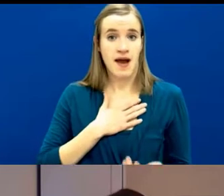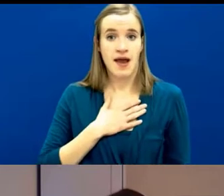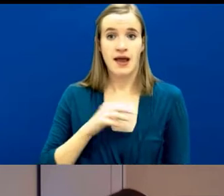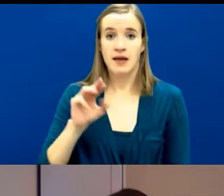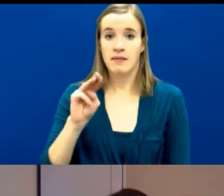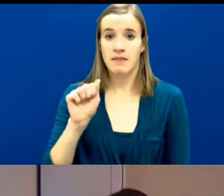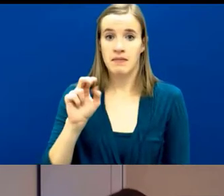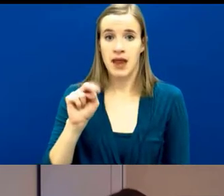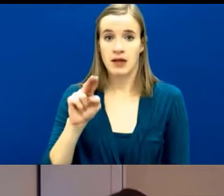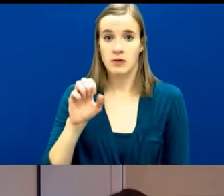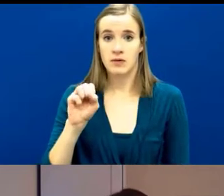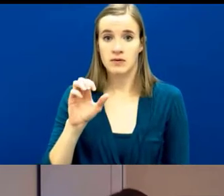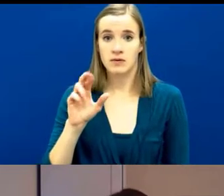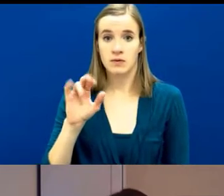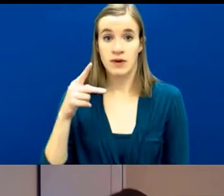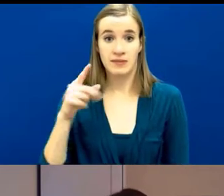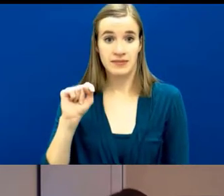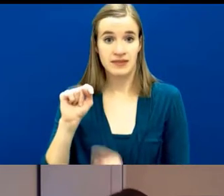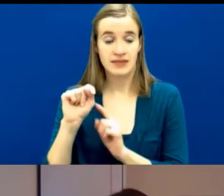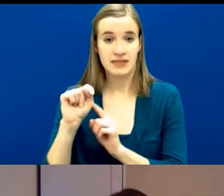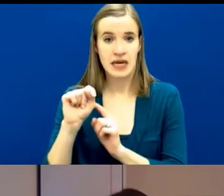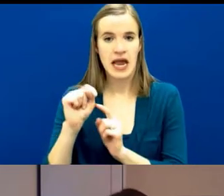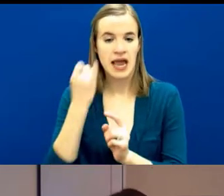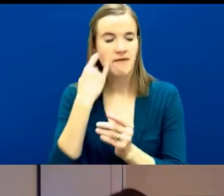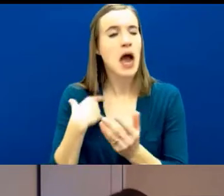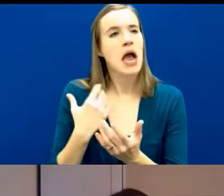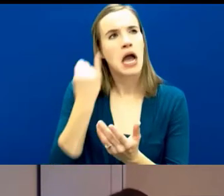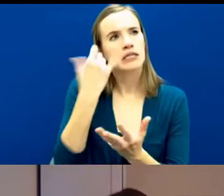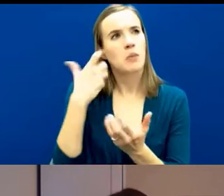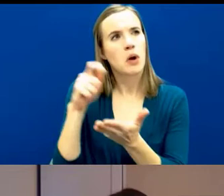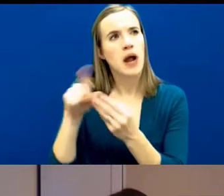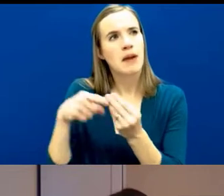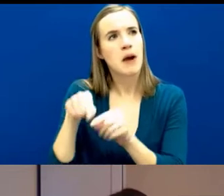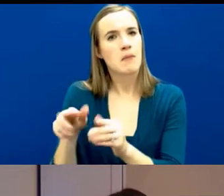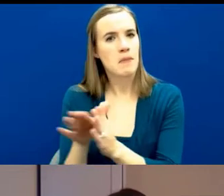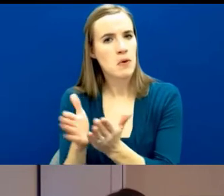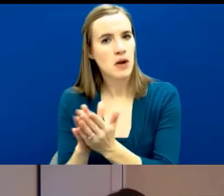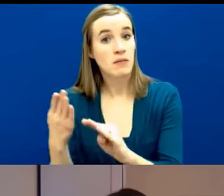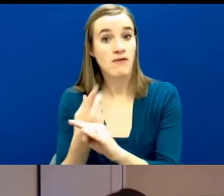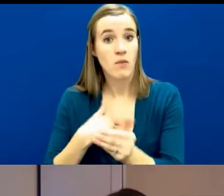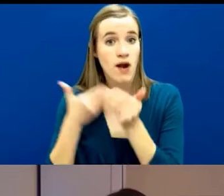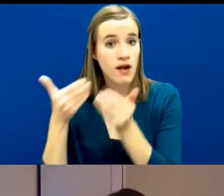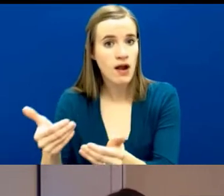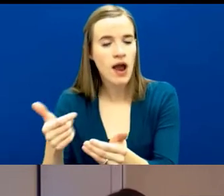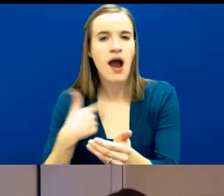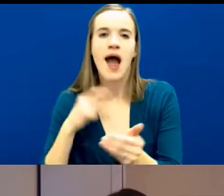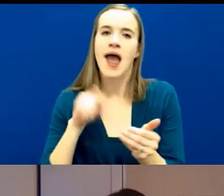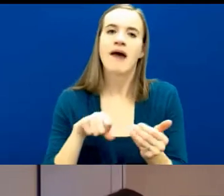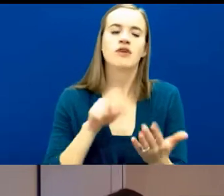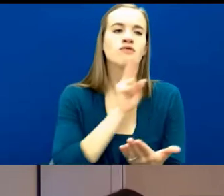seeing if I'm writing something that's already been written. And so when I did the literature review, before I reached out to Jennifer, I was really frankly,